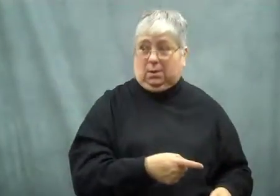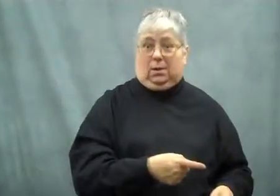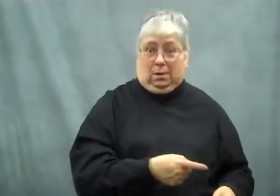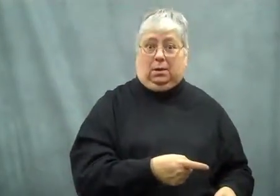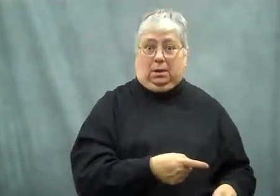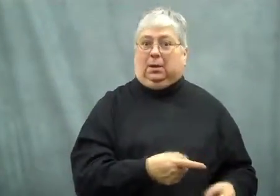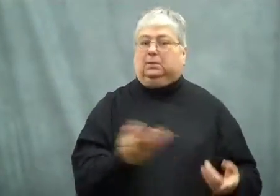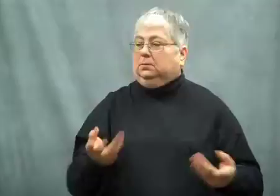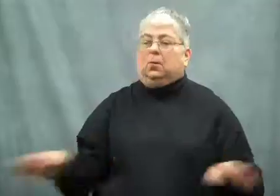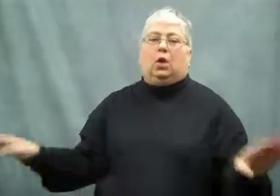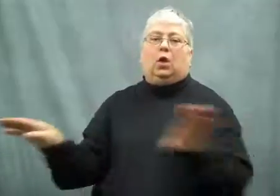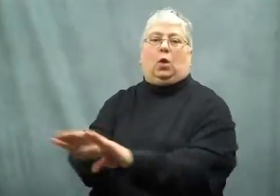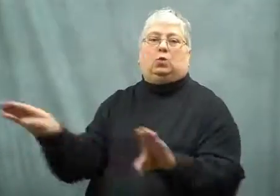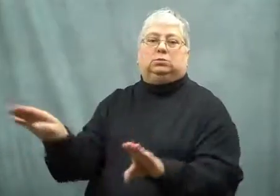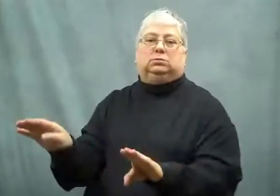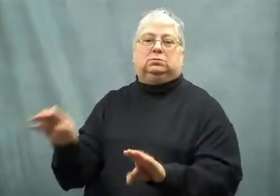and the website could be shut down.